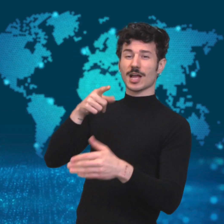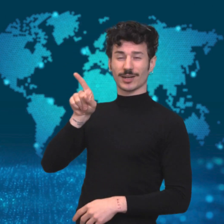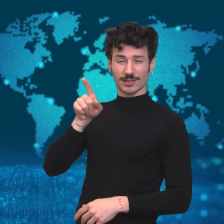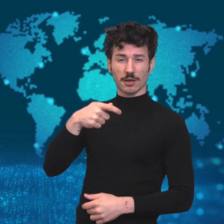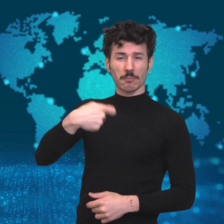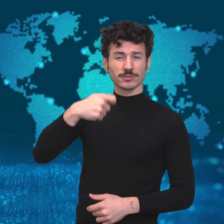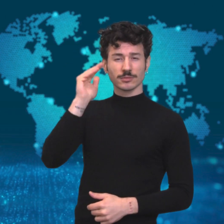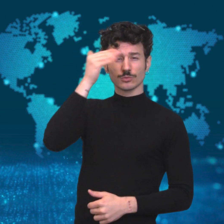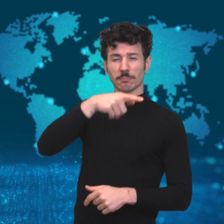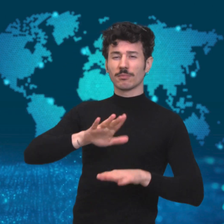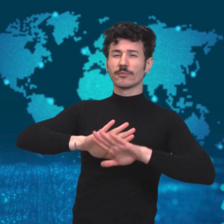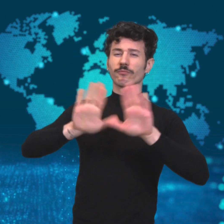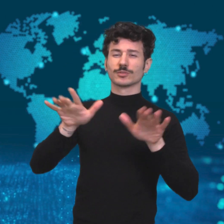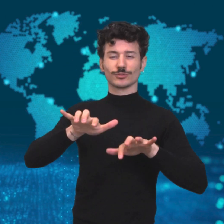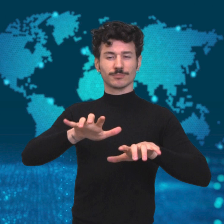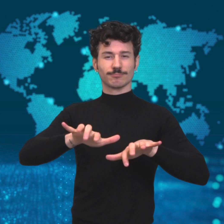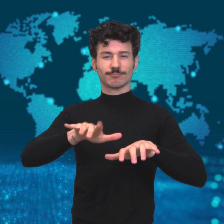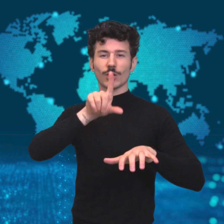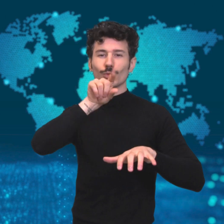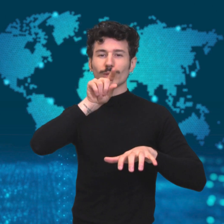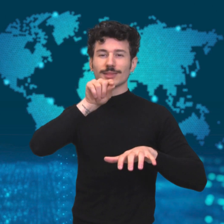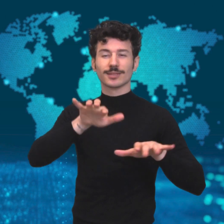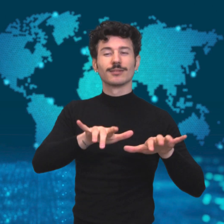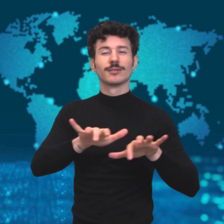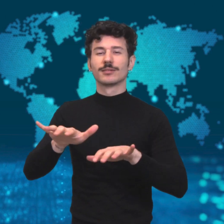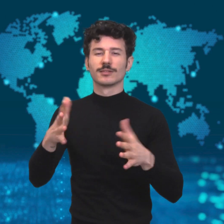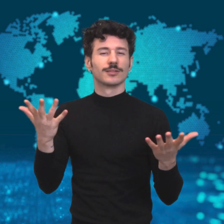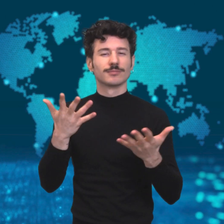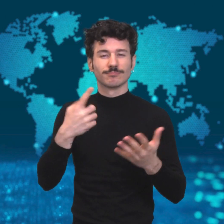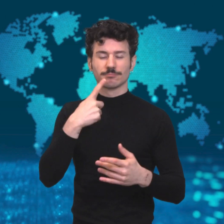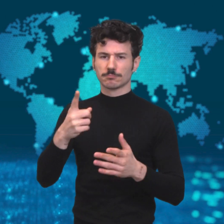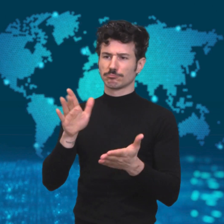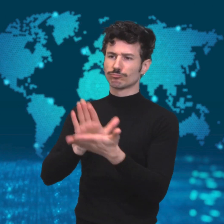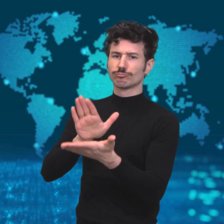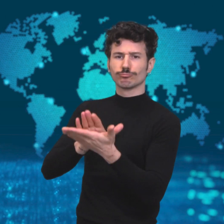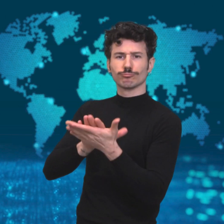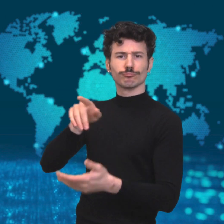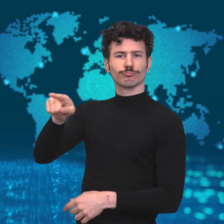President Trump tweeted last January to praise